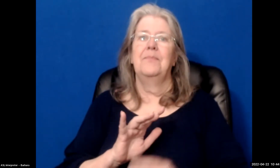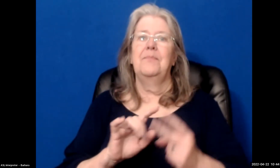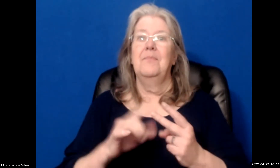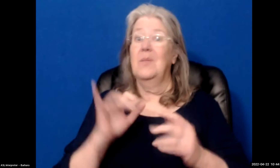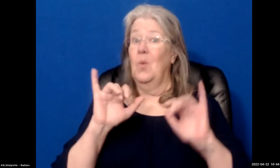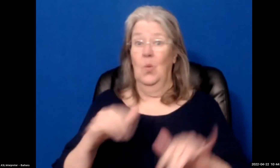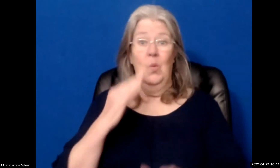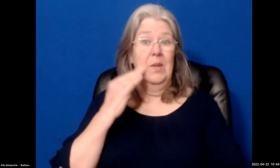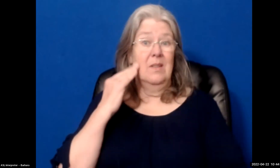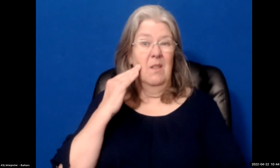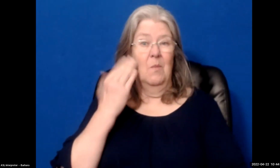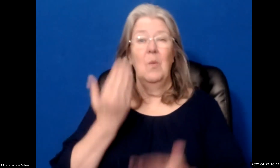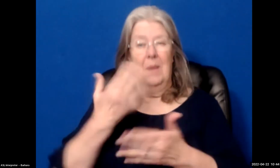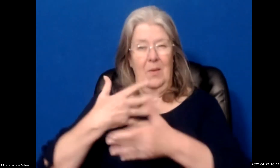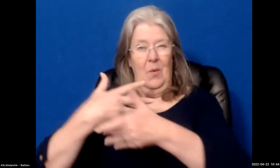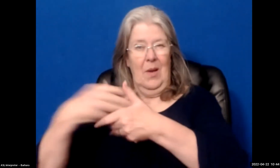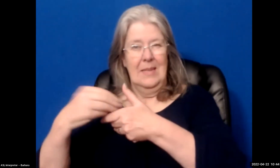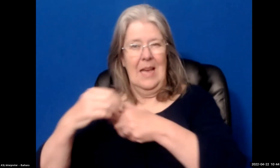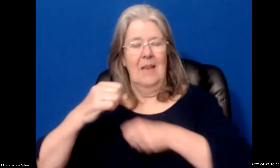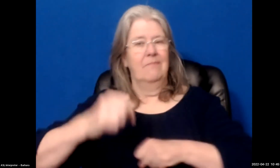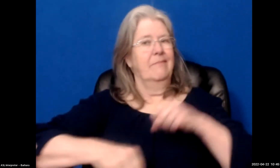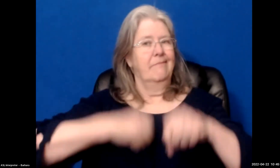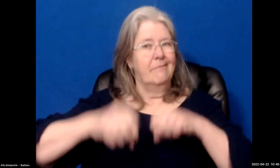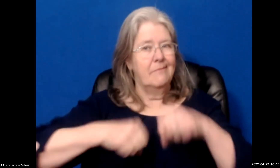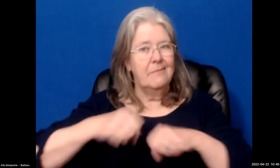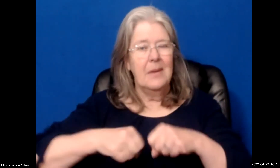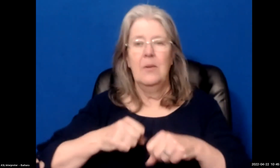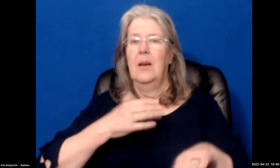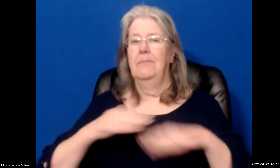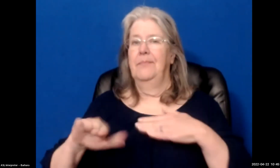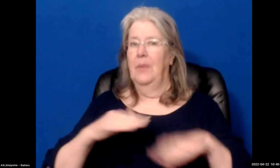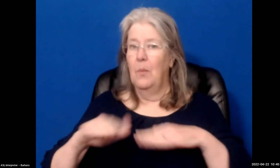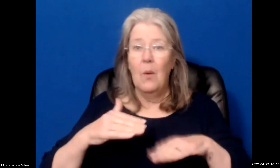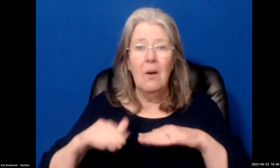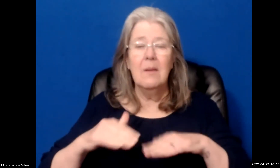We would go outside, bike rides, walks, things like that.